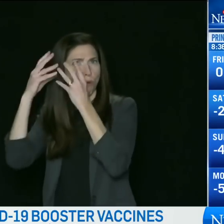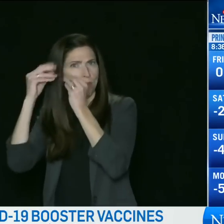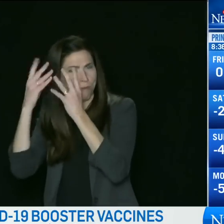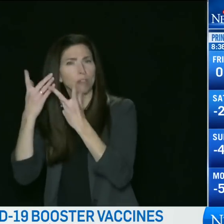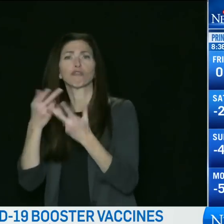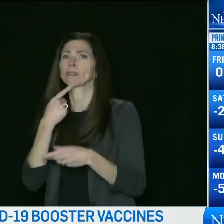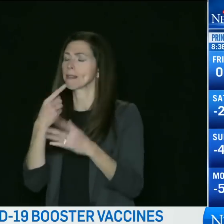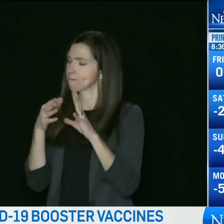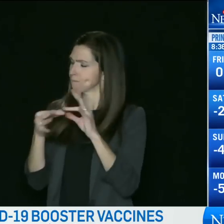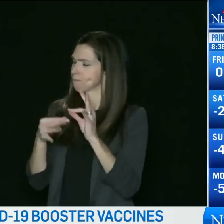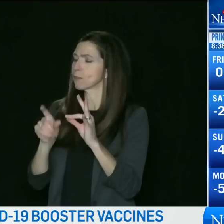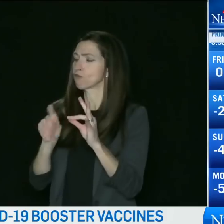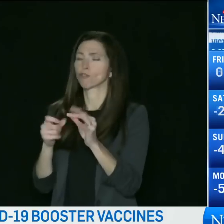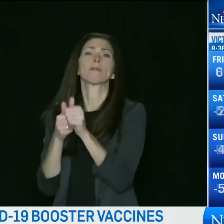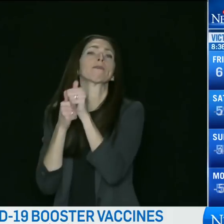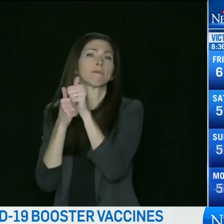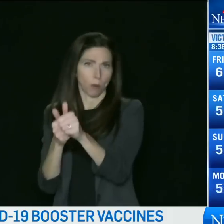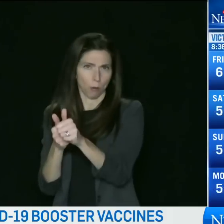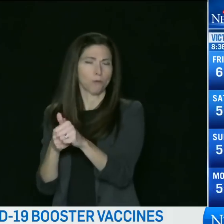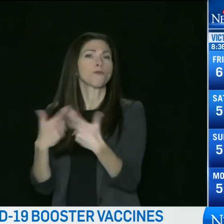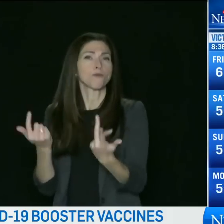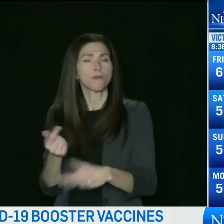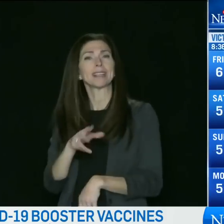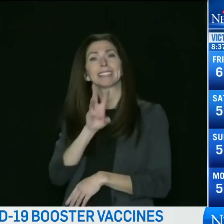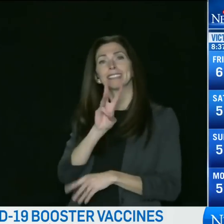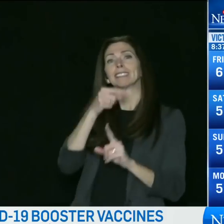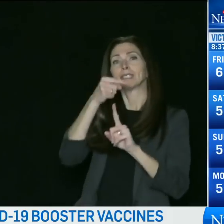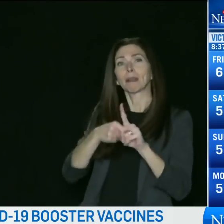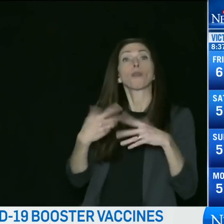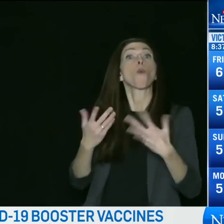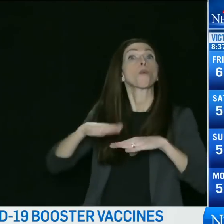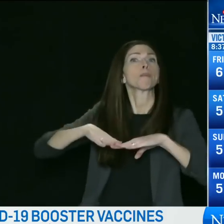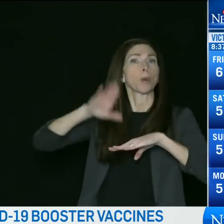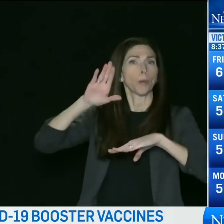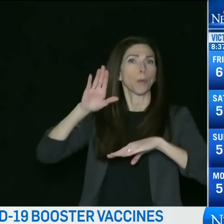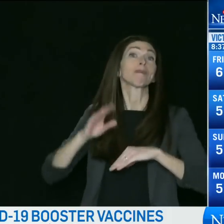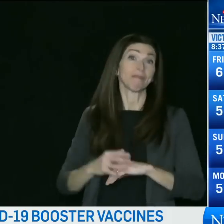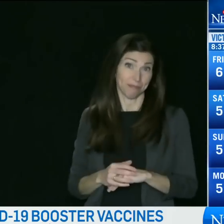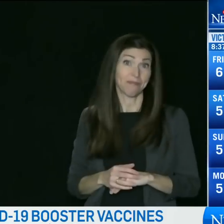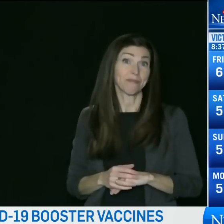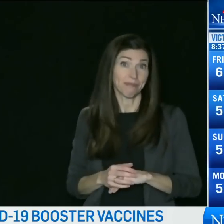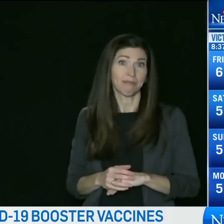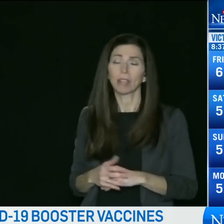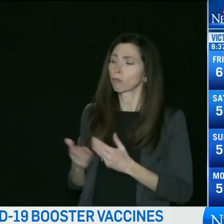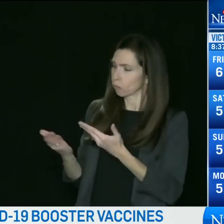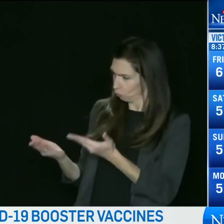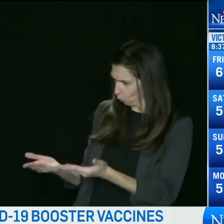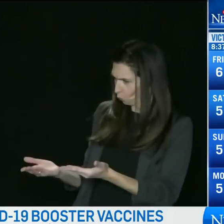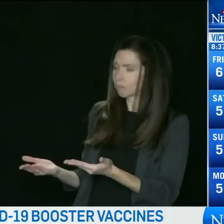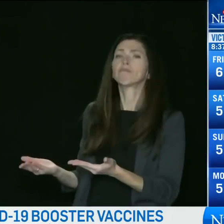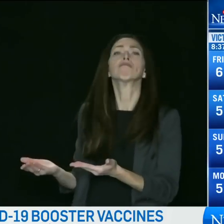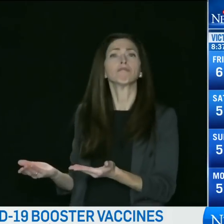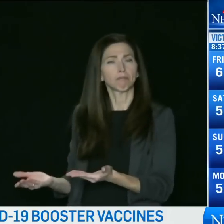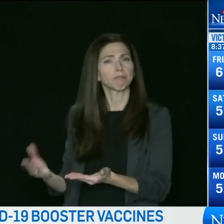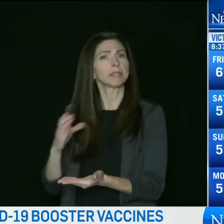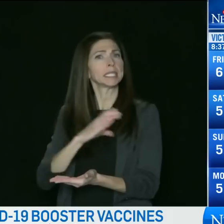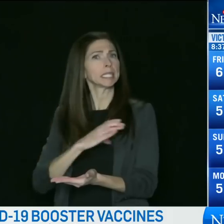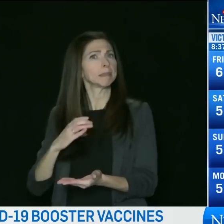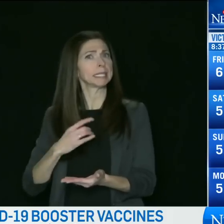THIS CASE, IN THE LARGEST VOLUME IS AT SICK SIX MONTHS, WE'RE